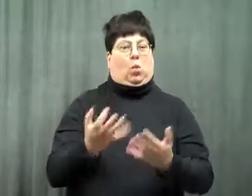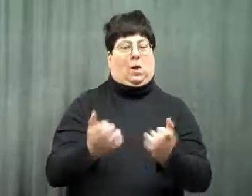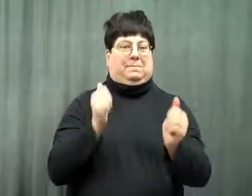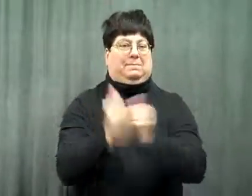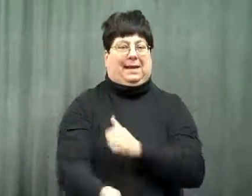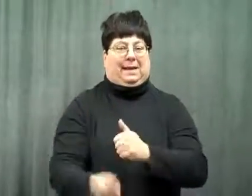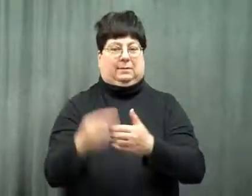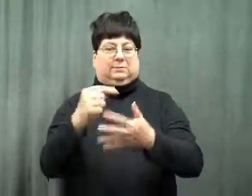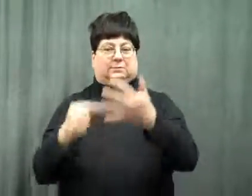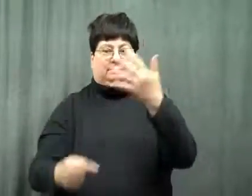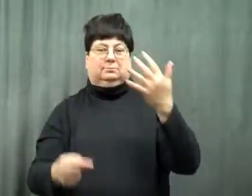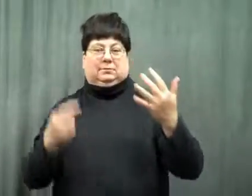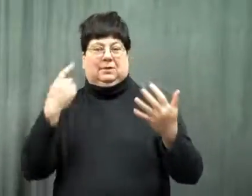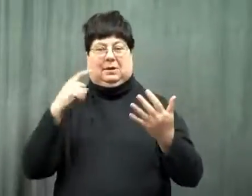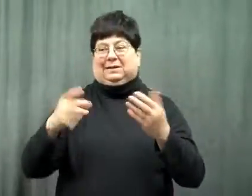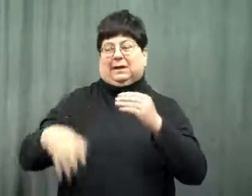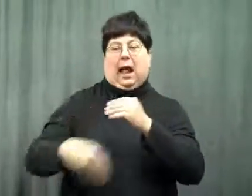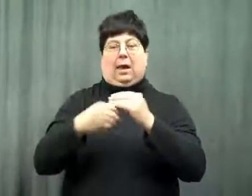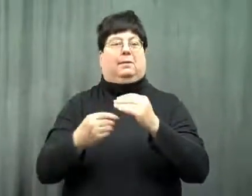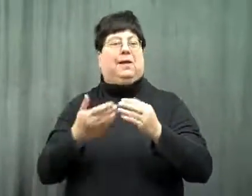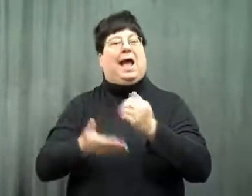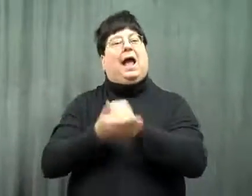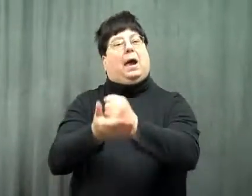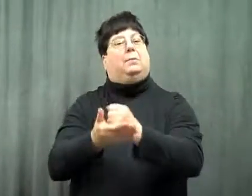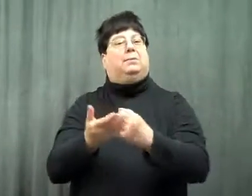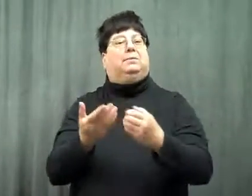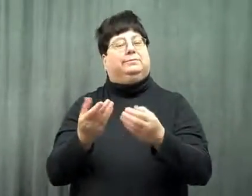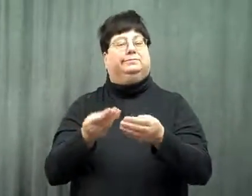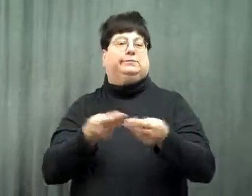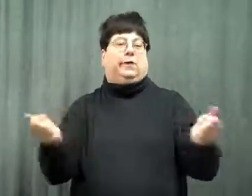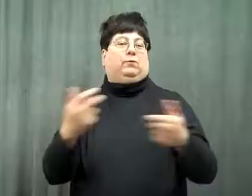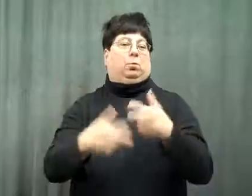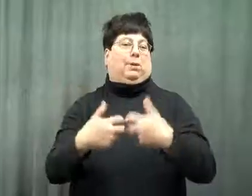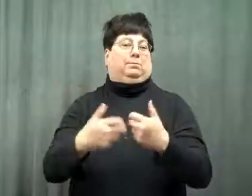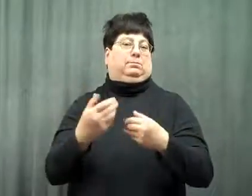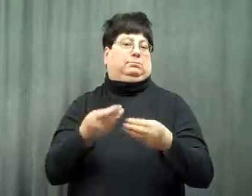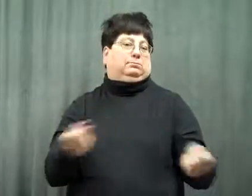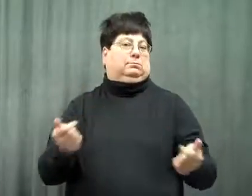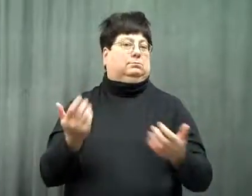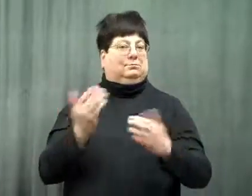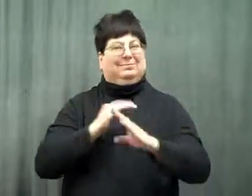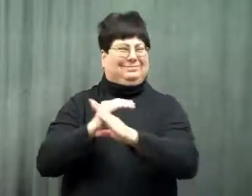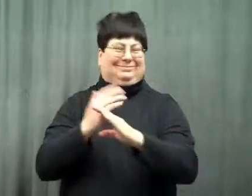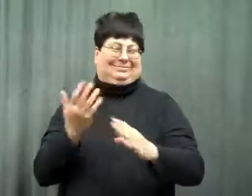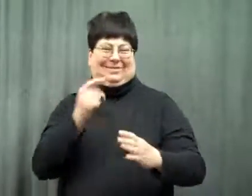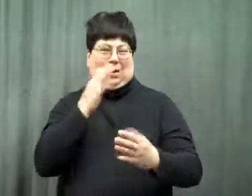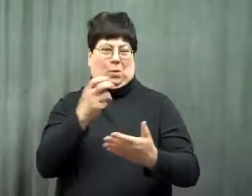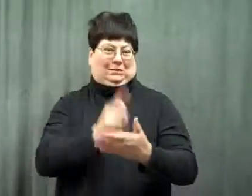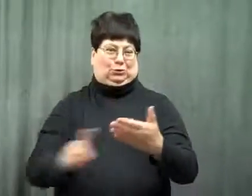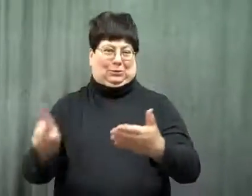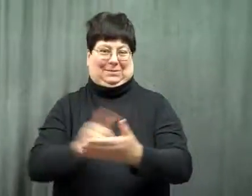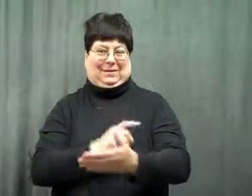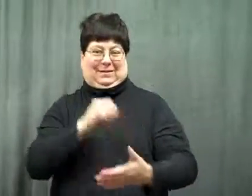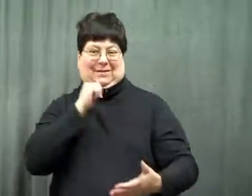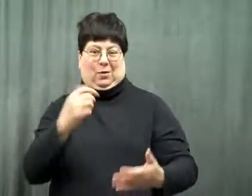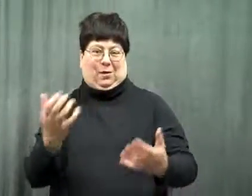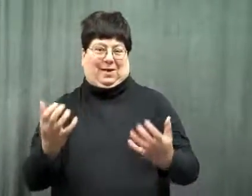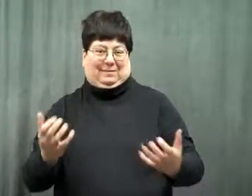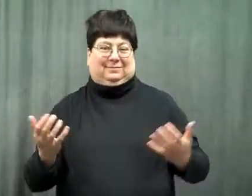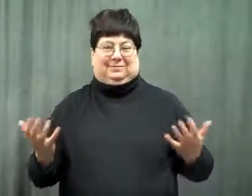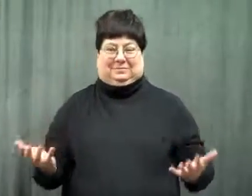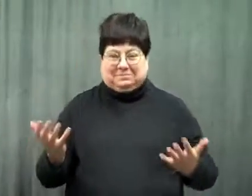to resolve the problem without discrimination.